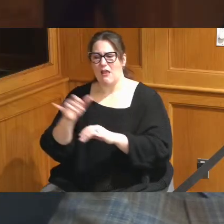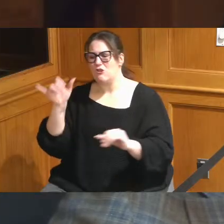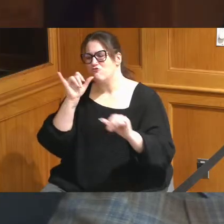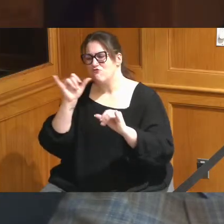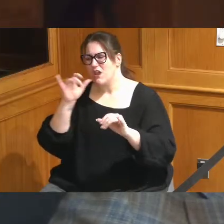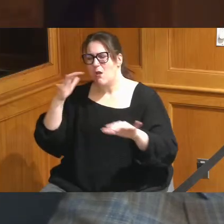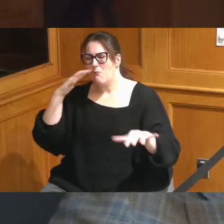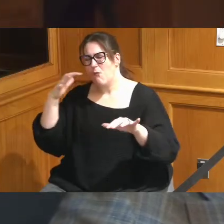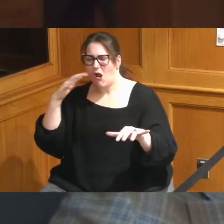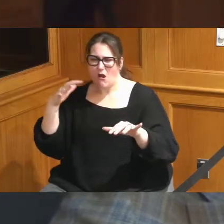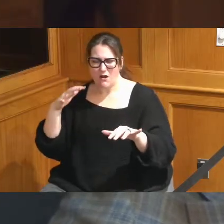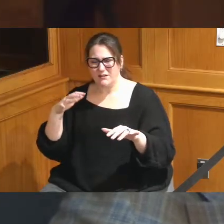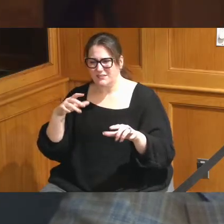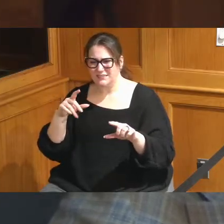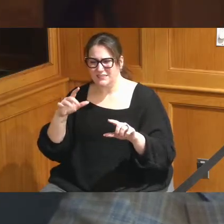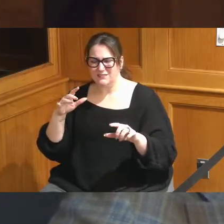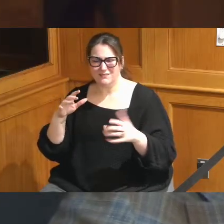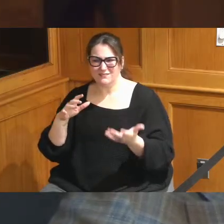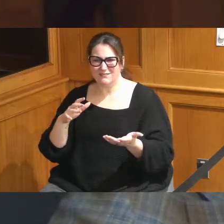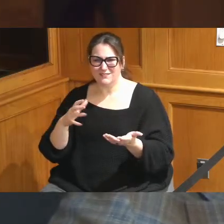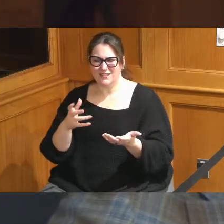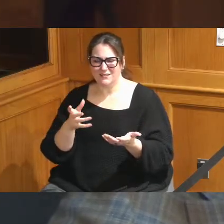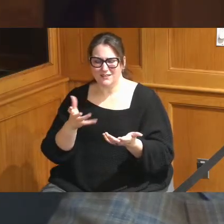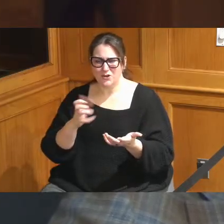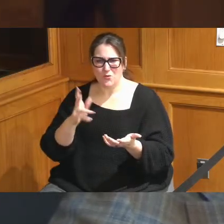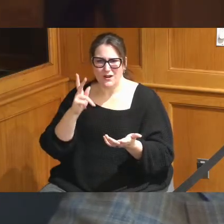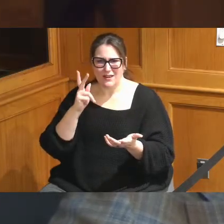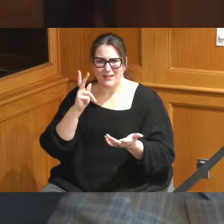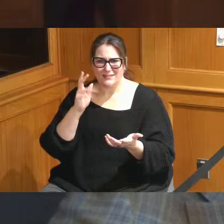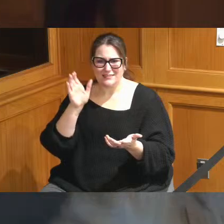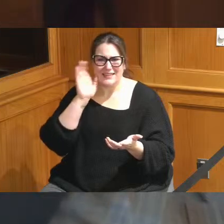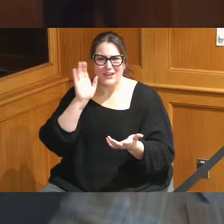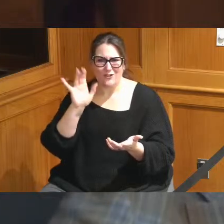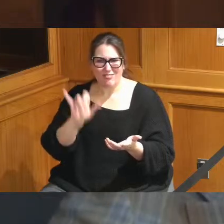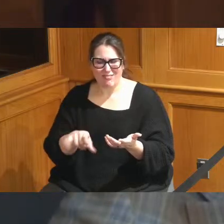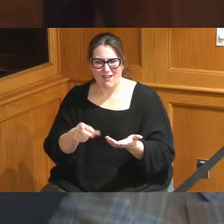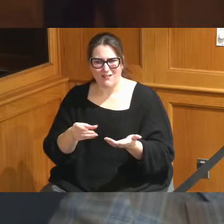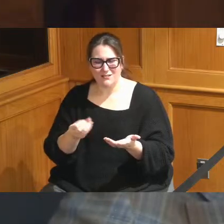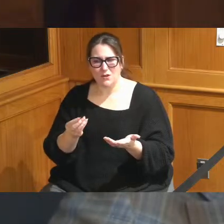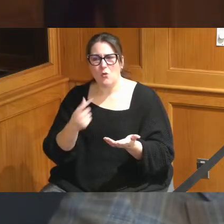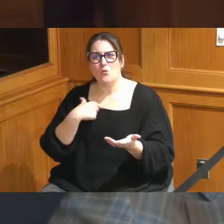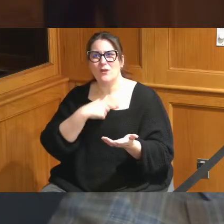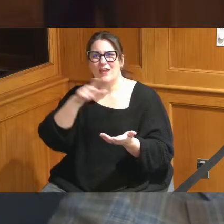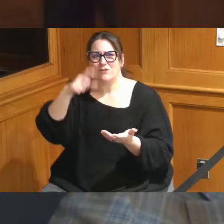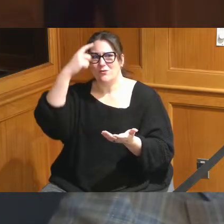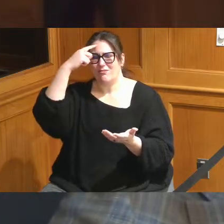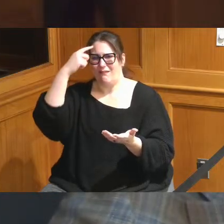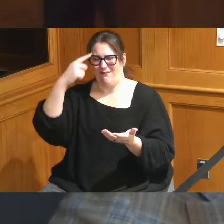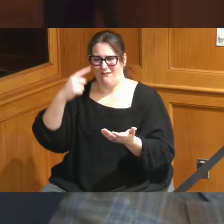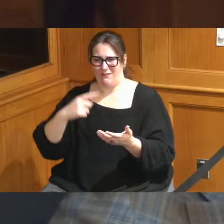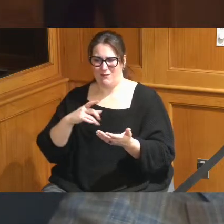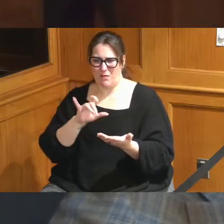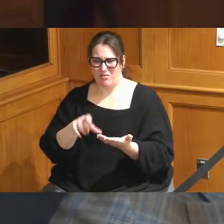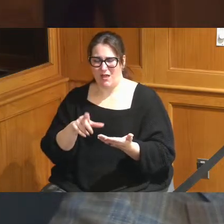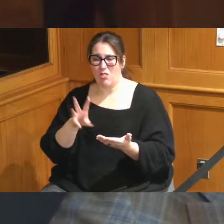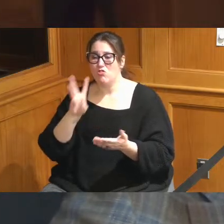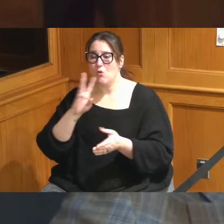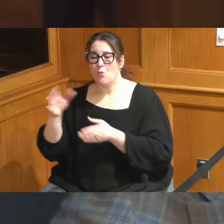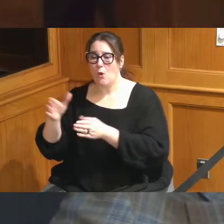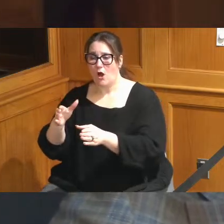we have to look at that as we put that together. I believe that the water riverfront should be a